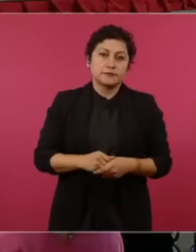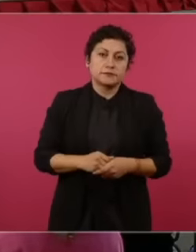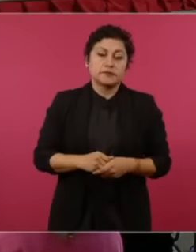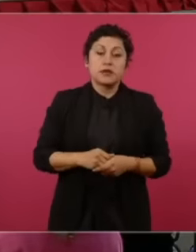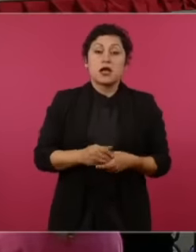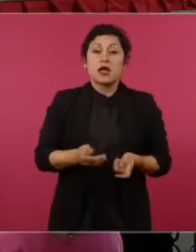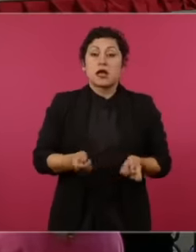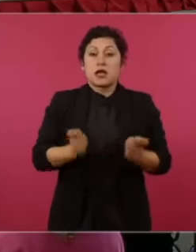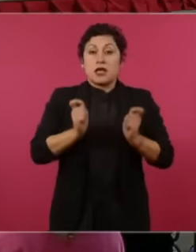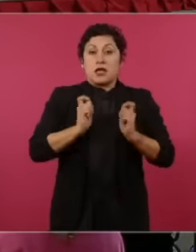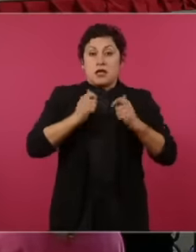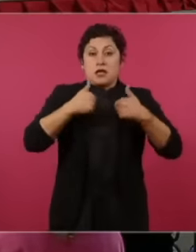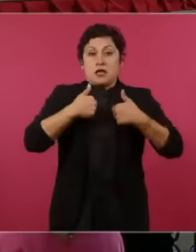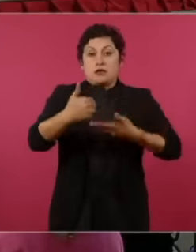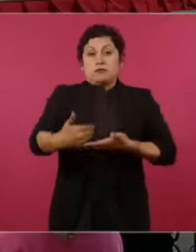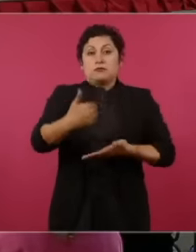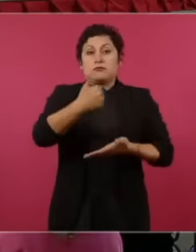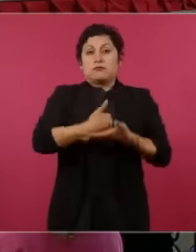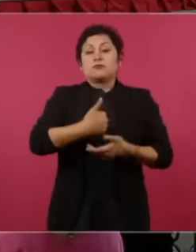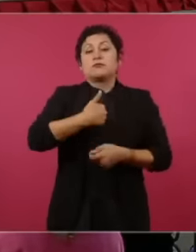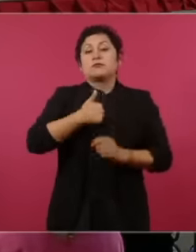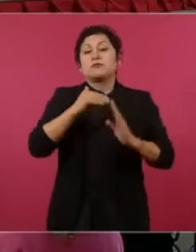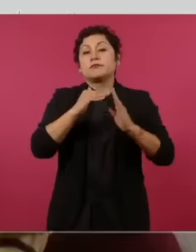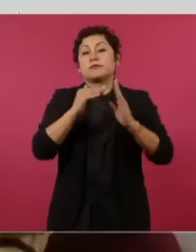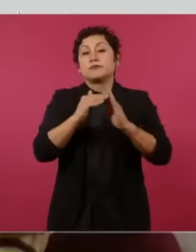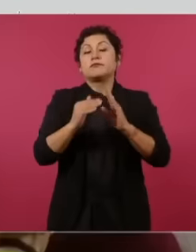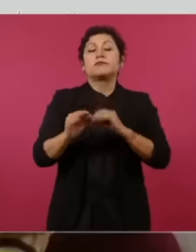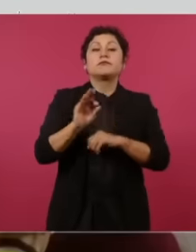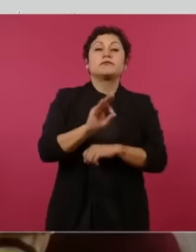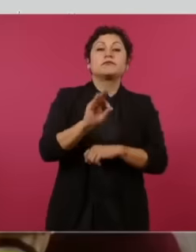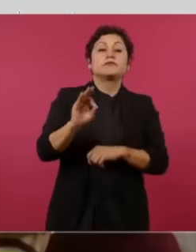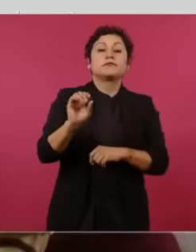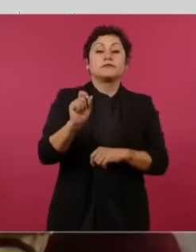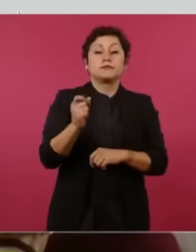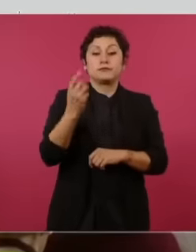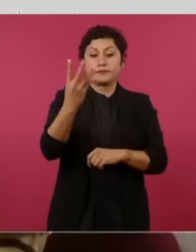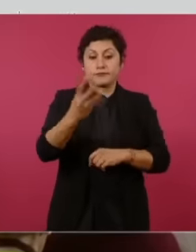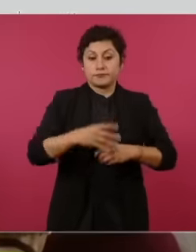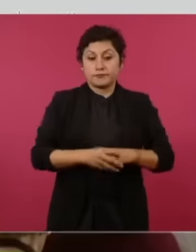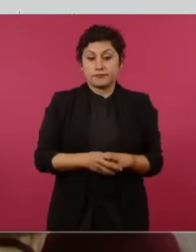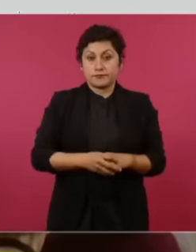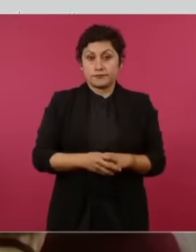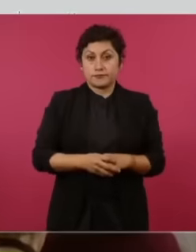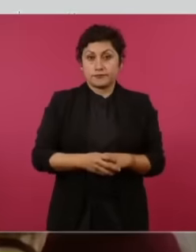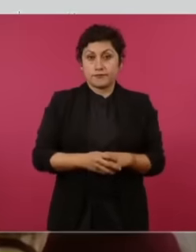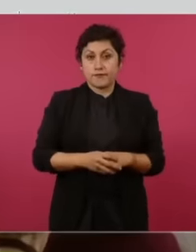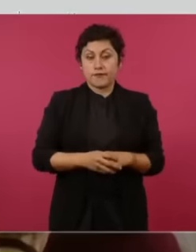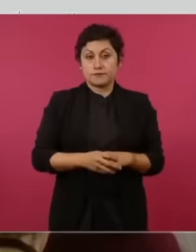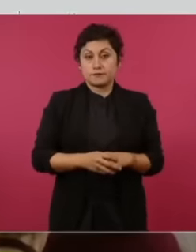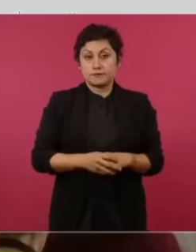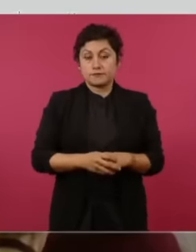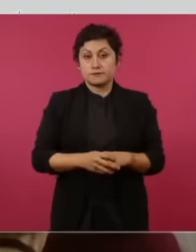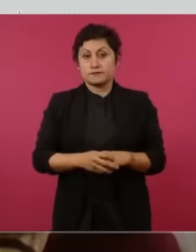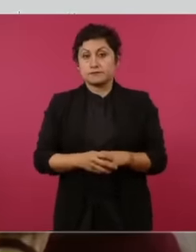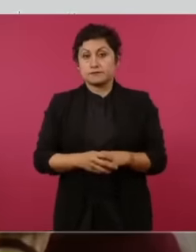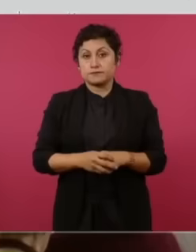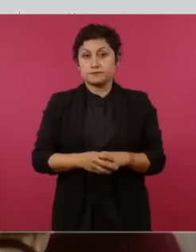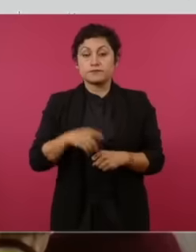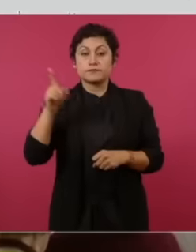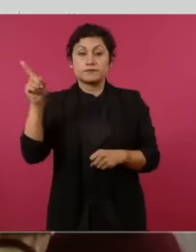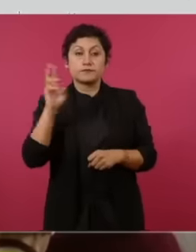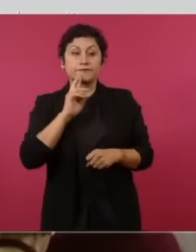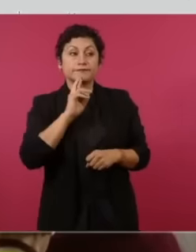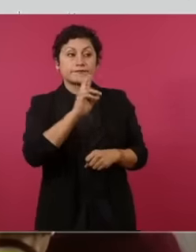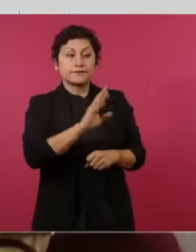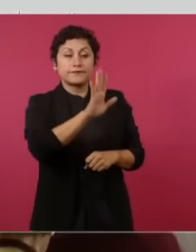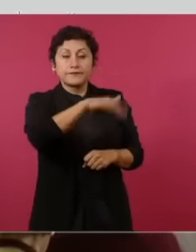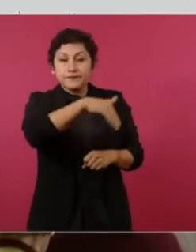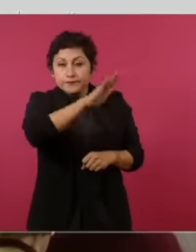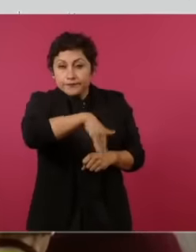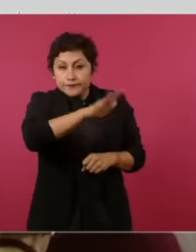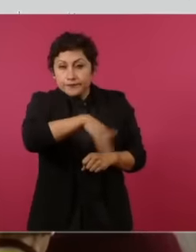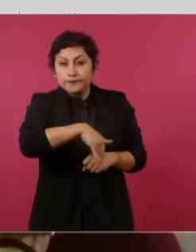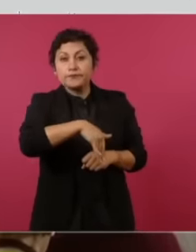the meeting on the 24th and Roberto Hernández says Hey, why don't you invite Alfredo